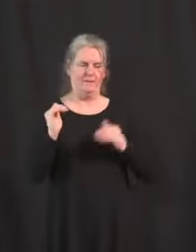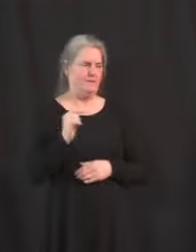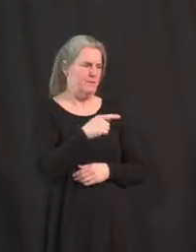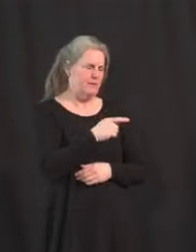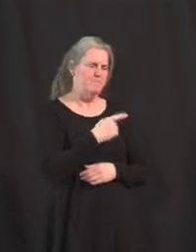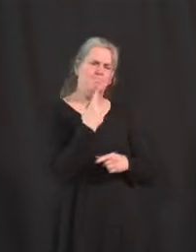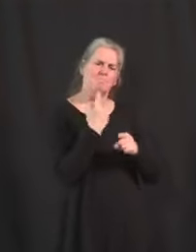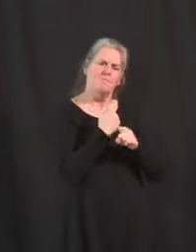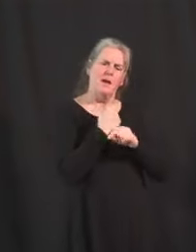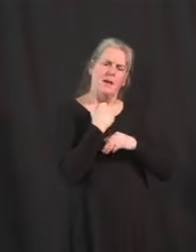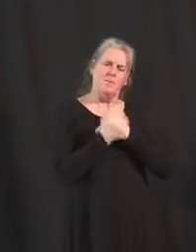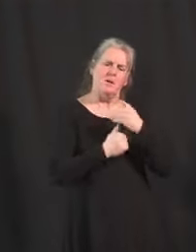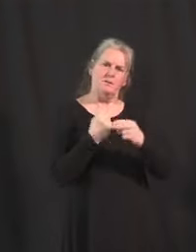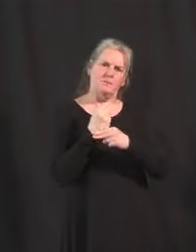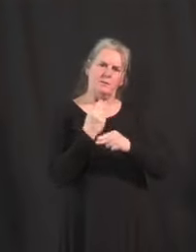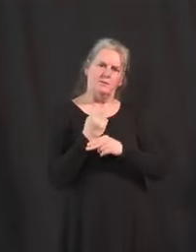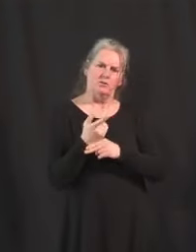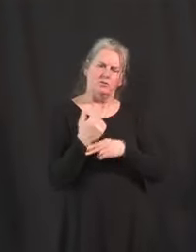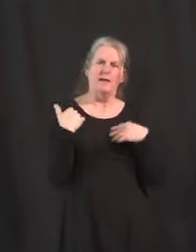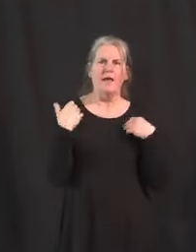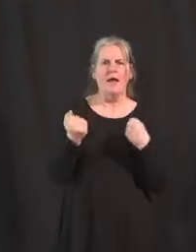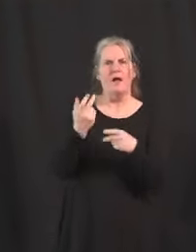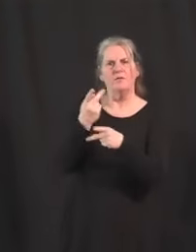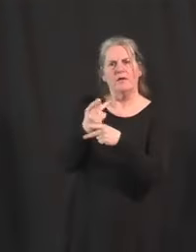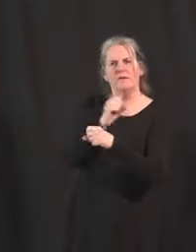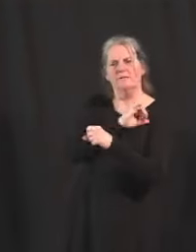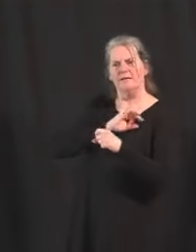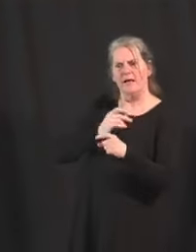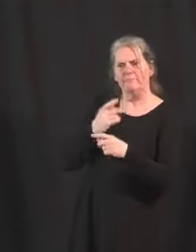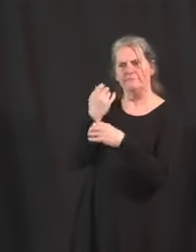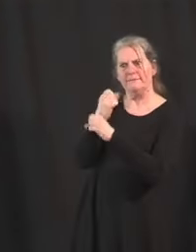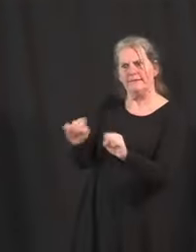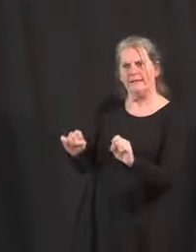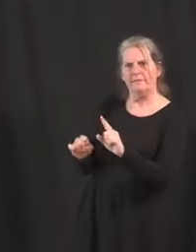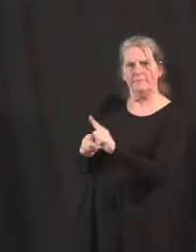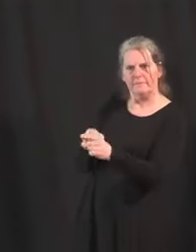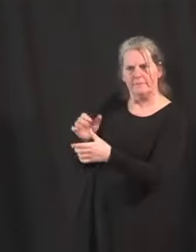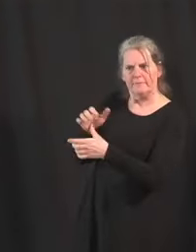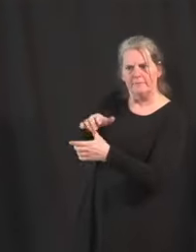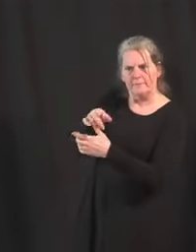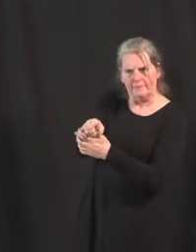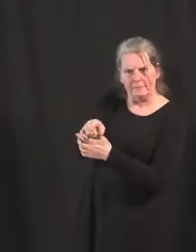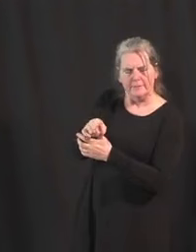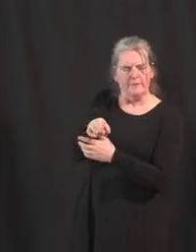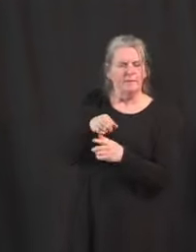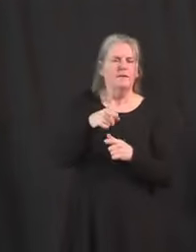RATIONAL USE TO KEEP OUR HEALTHCARE WORKERS SAFE AND THE BEST WAY TO KEEP THEM SAFE IS